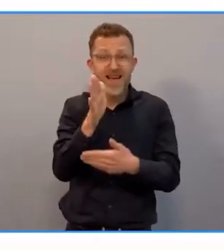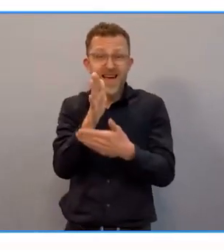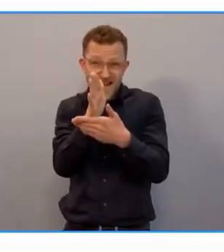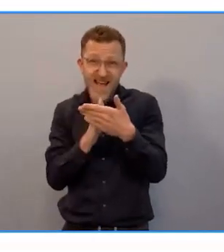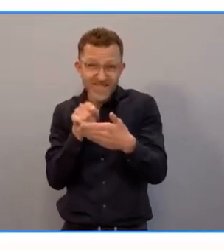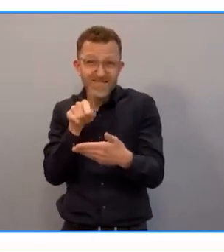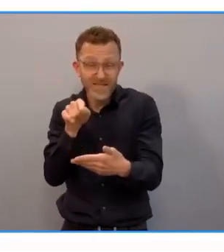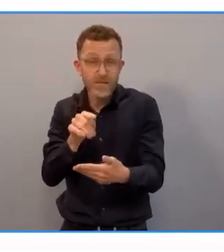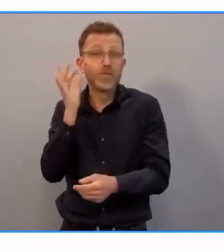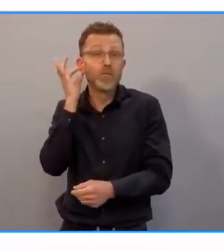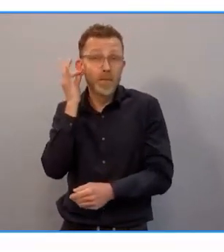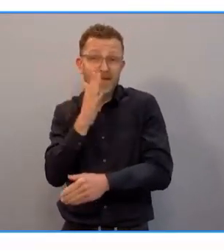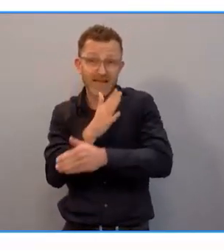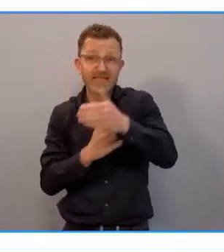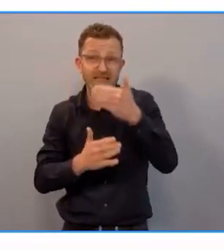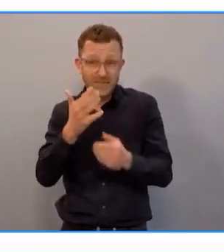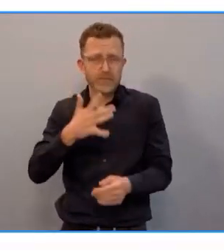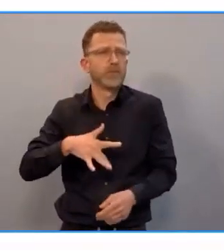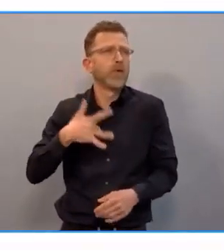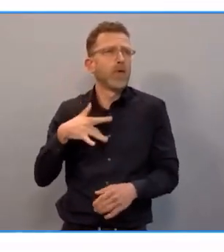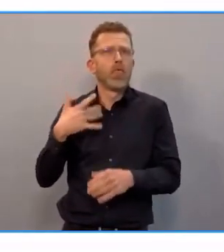have been left out of development.